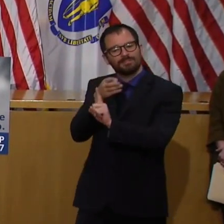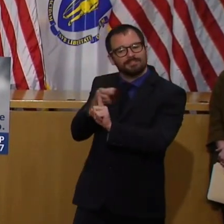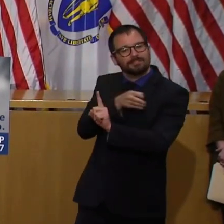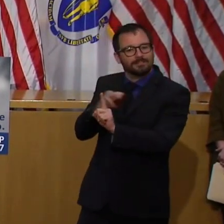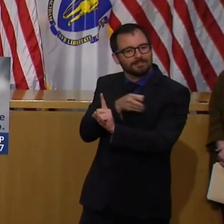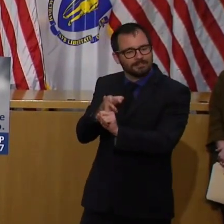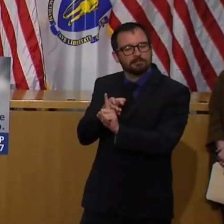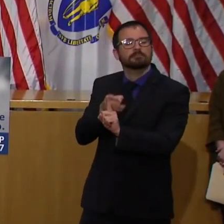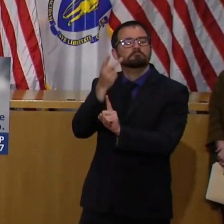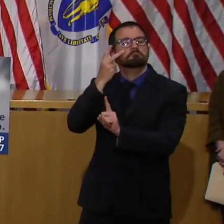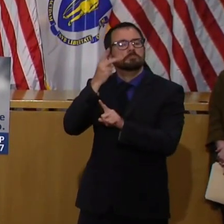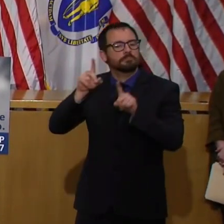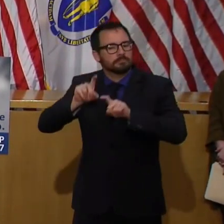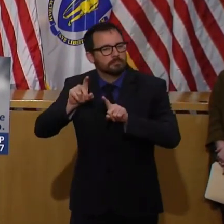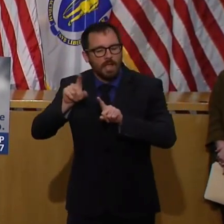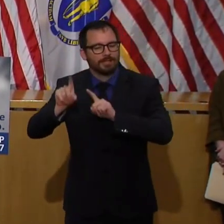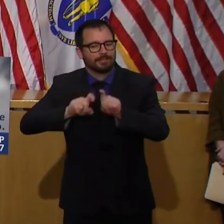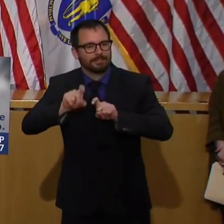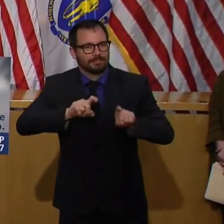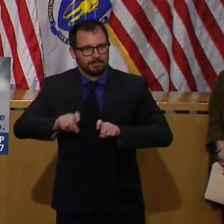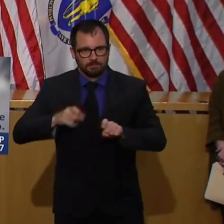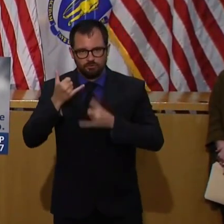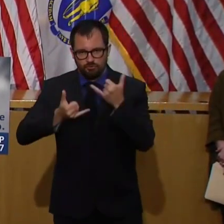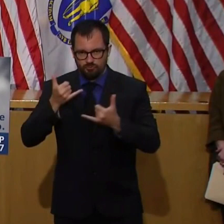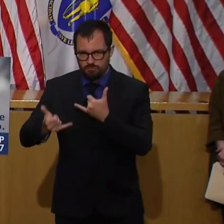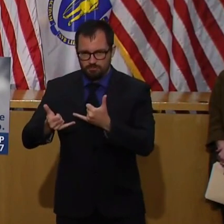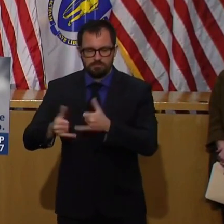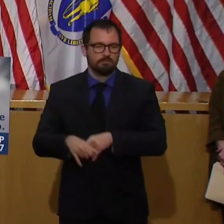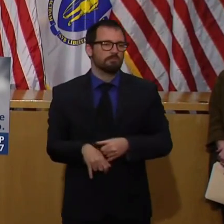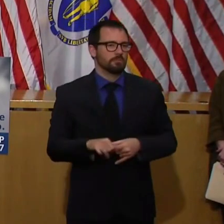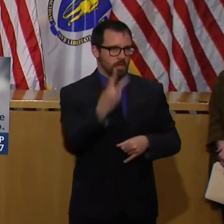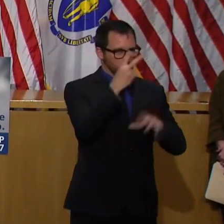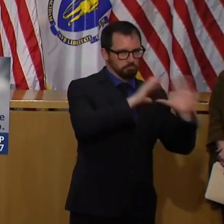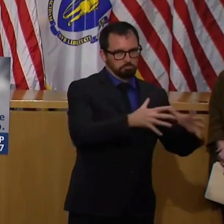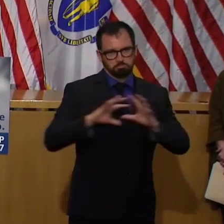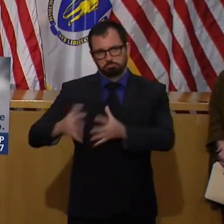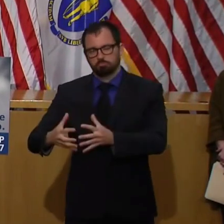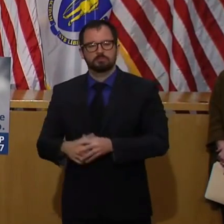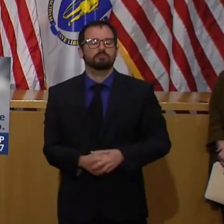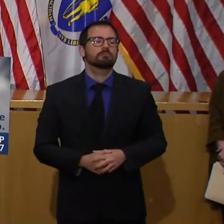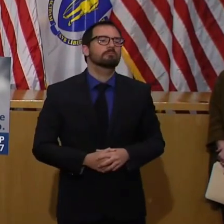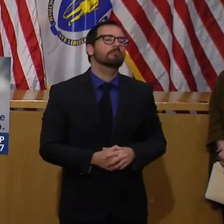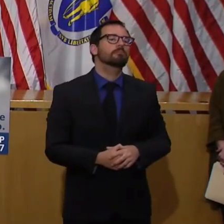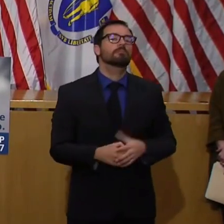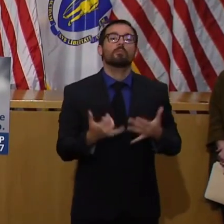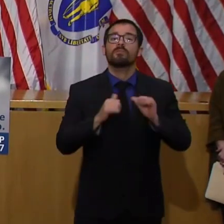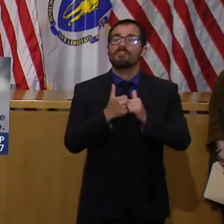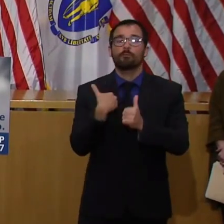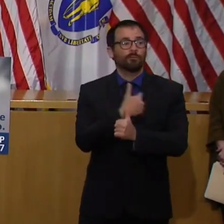SHOULD STAY HOME AND MAKE SURE THAT THEY HAVE WHAT THEY NEED TO ISOLATED AND QUARANTINE EFFECTIVELY.